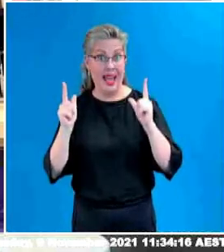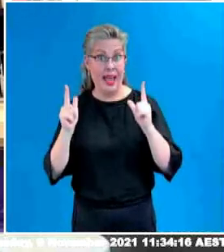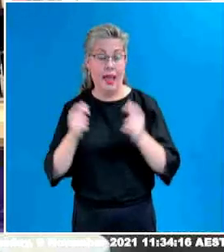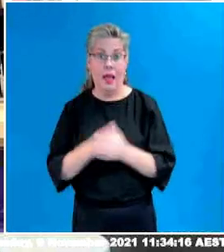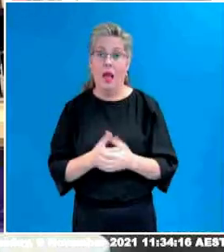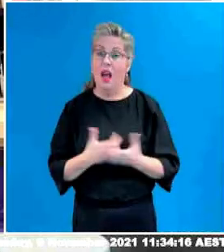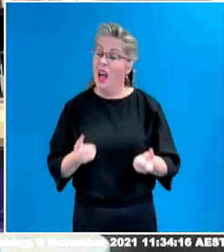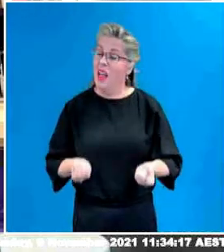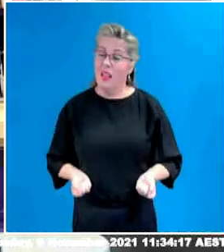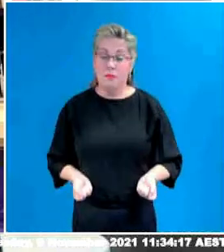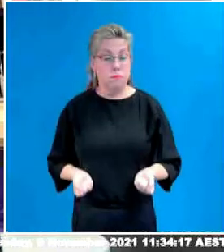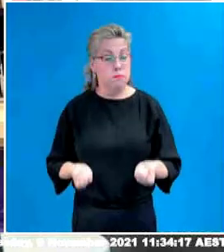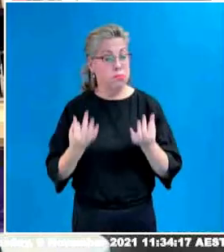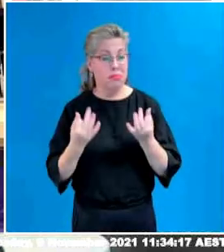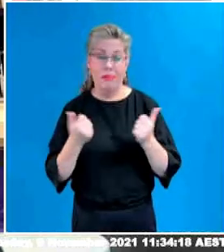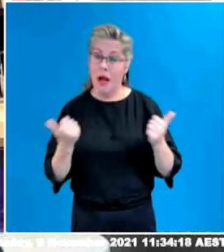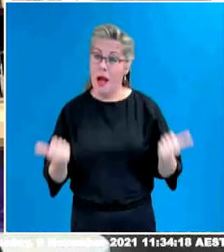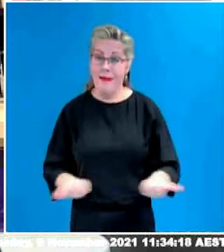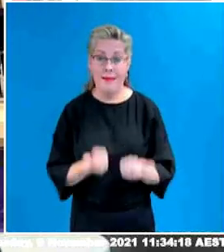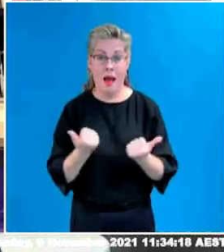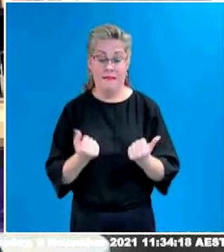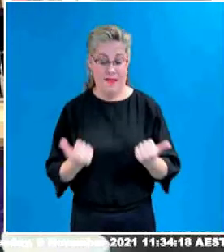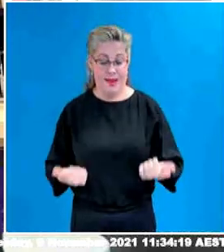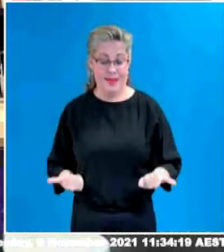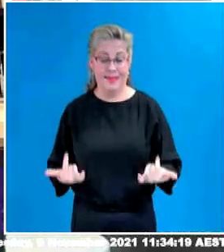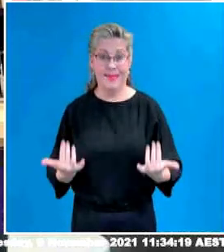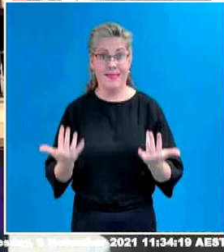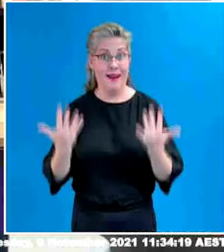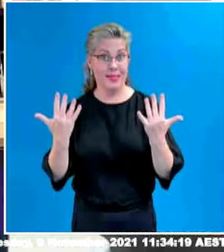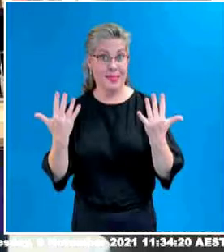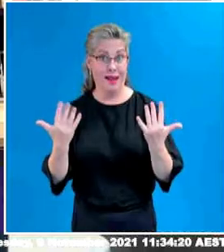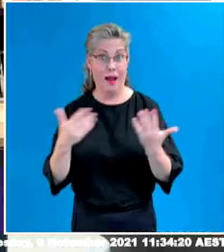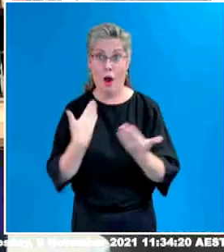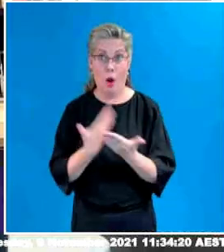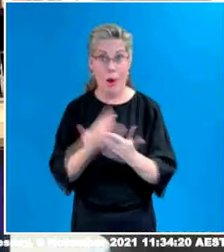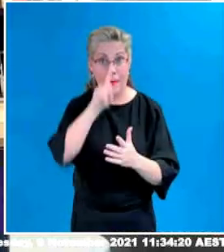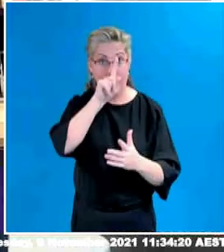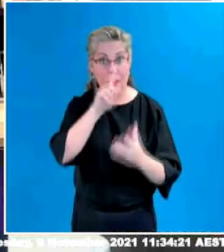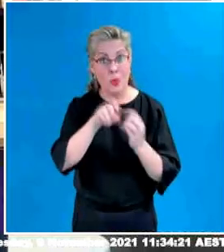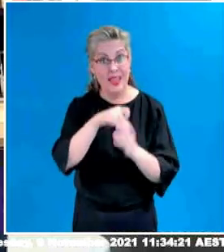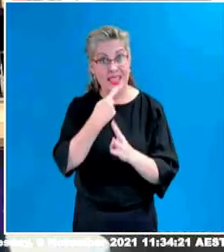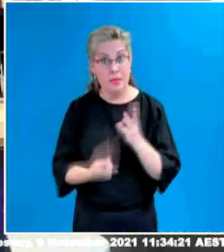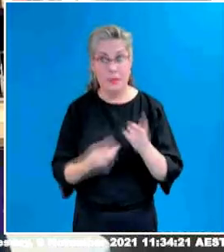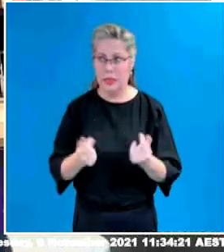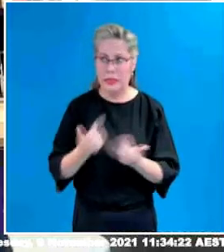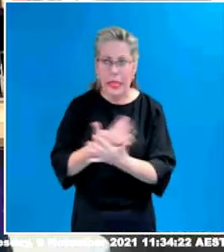disabilities, how many people are working in companies within Australia,